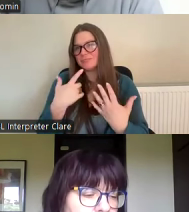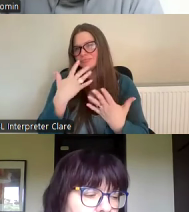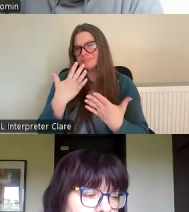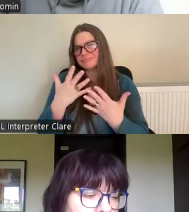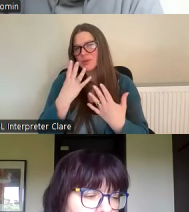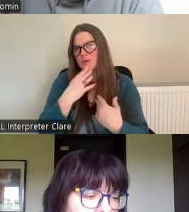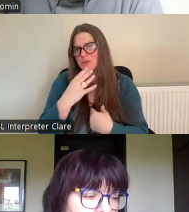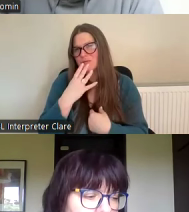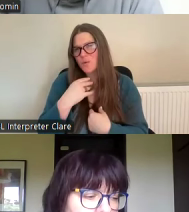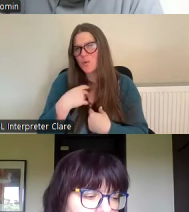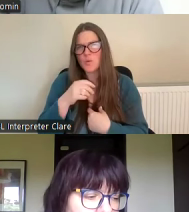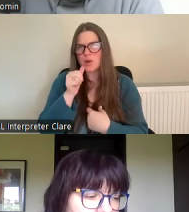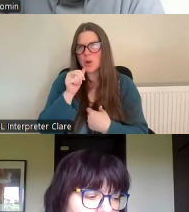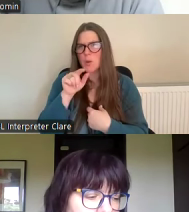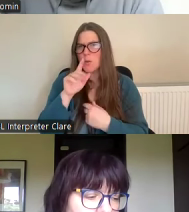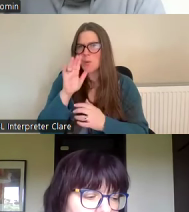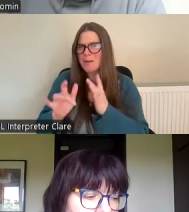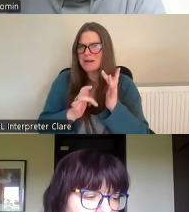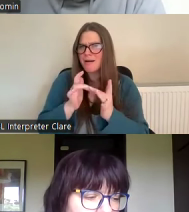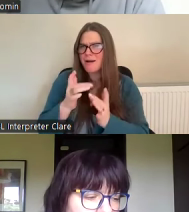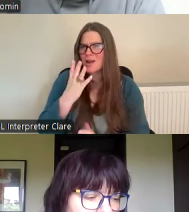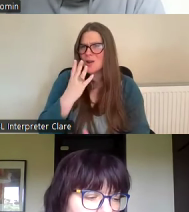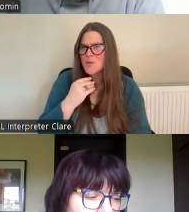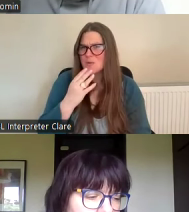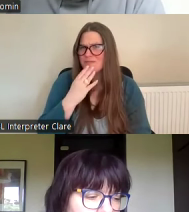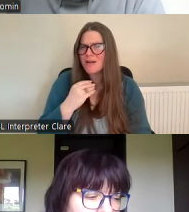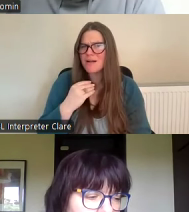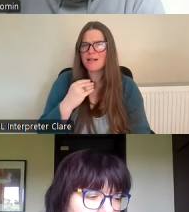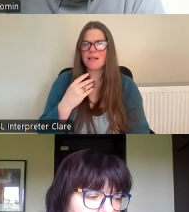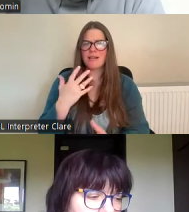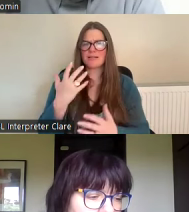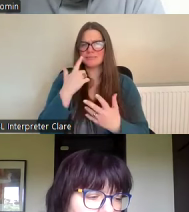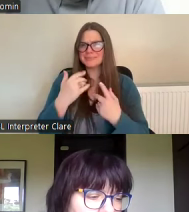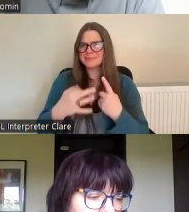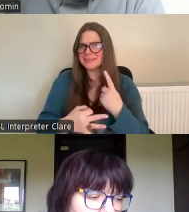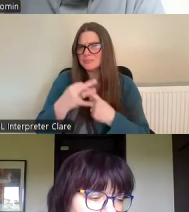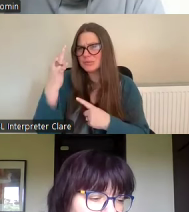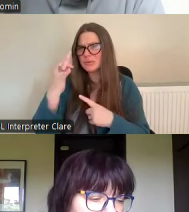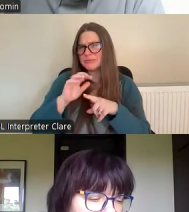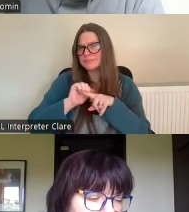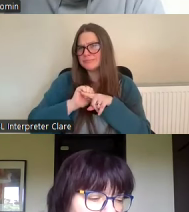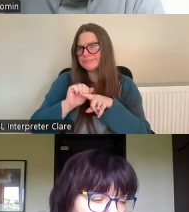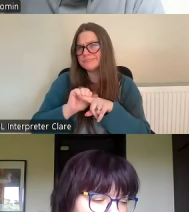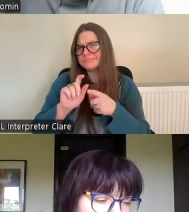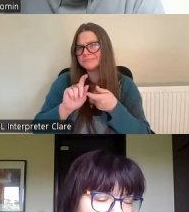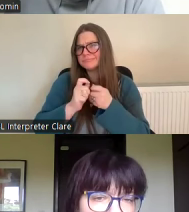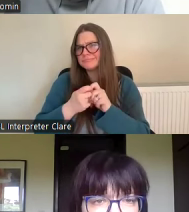whether this webinar helped you out and whether we can improve this later on